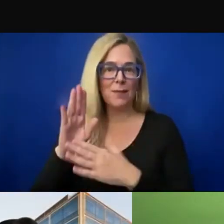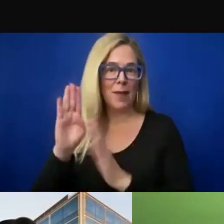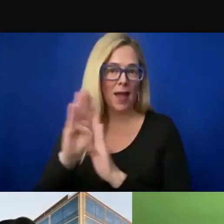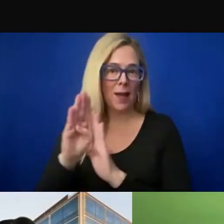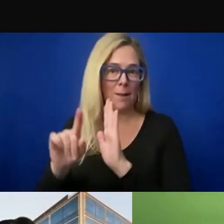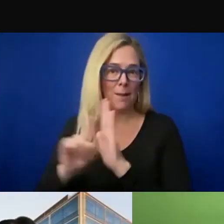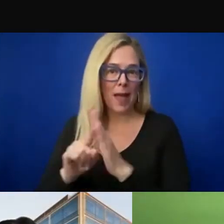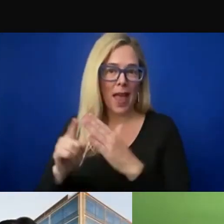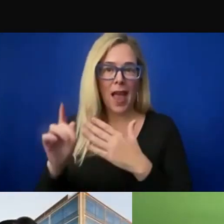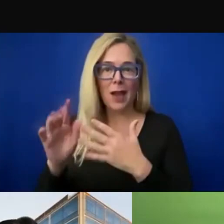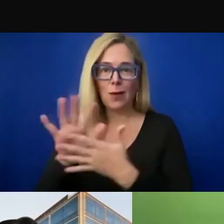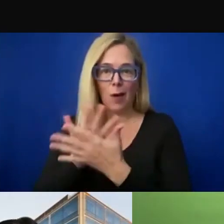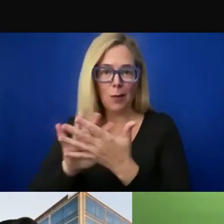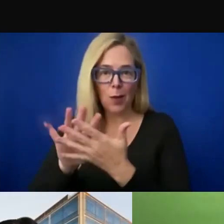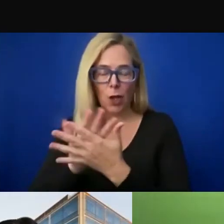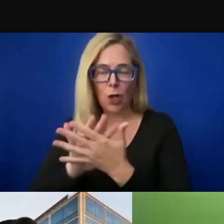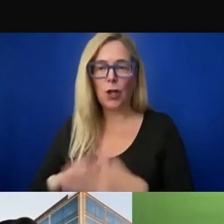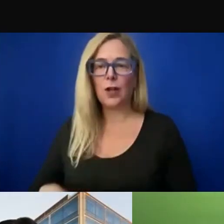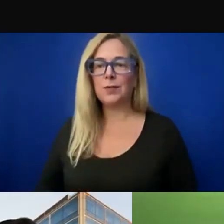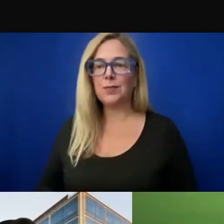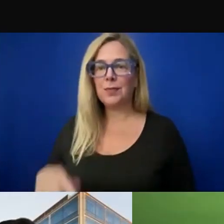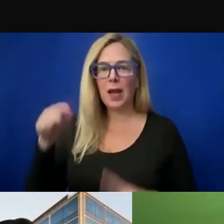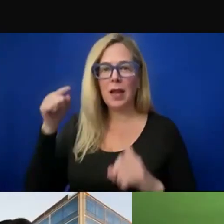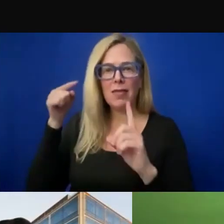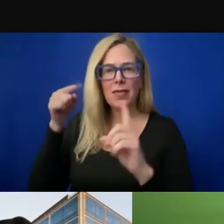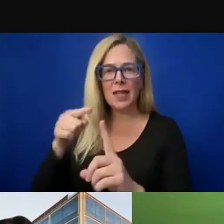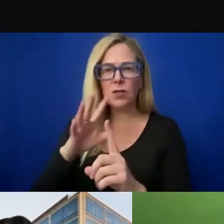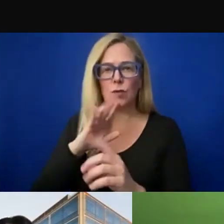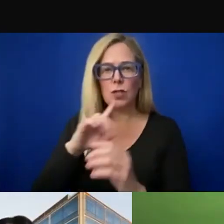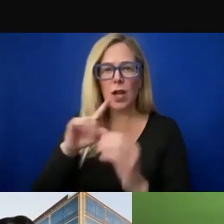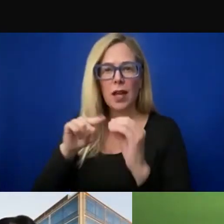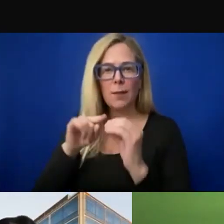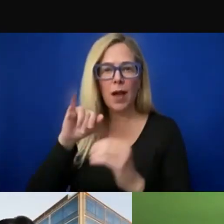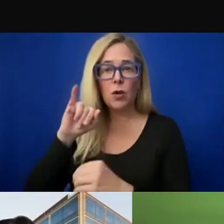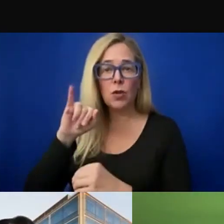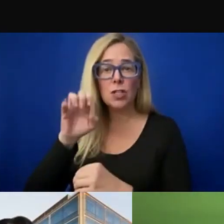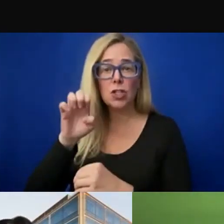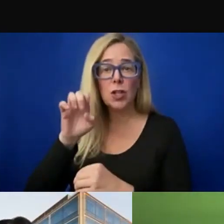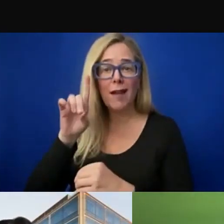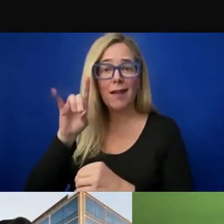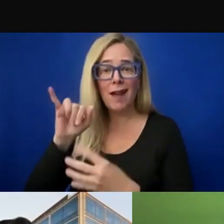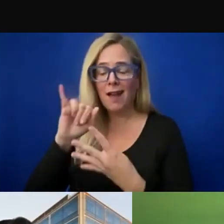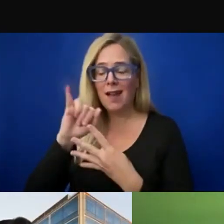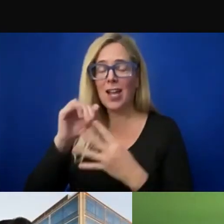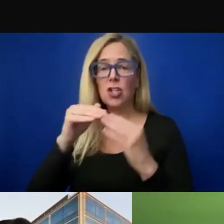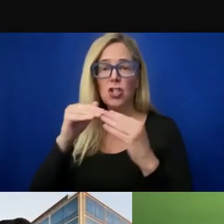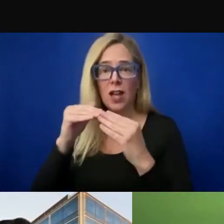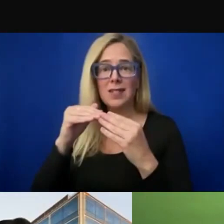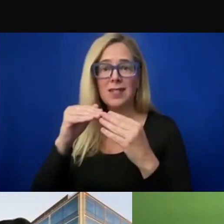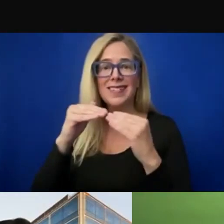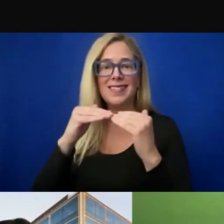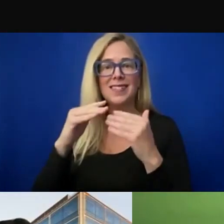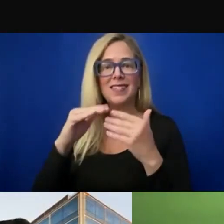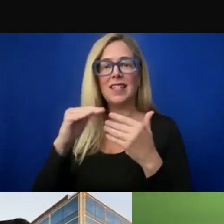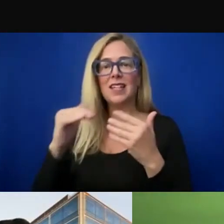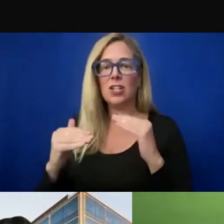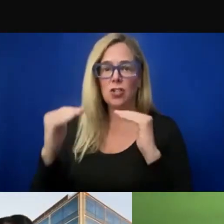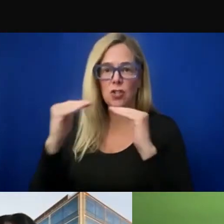ethical considerations and JEDI, or Justice, Equity, Diversity and Inclusion prioritization.